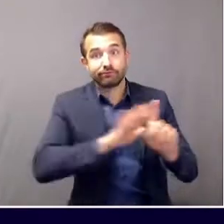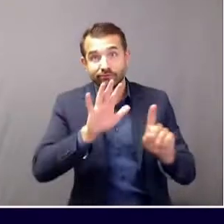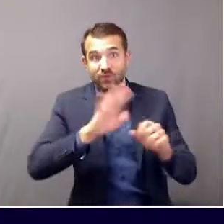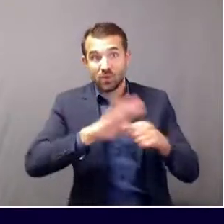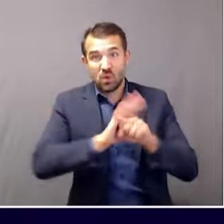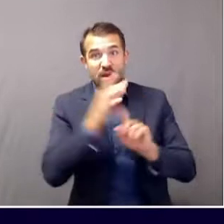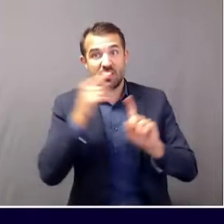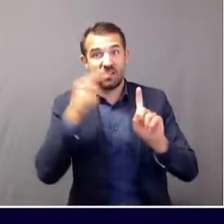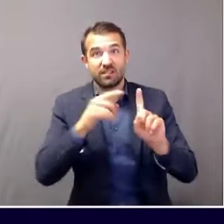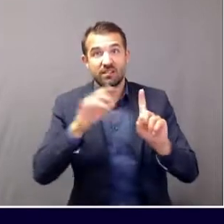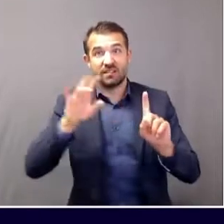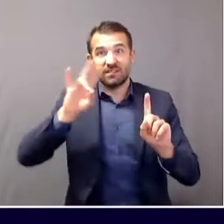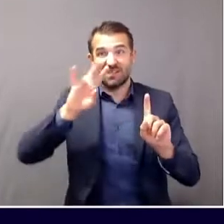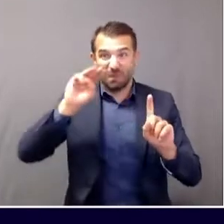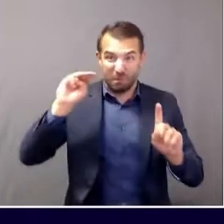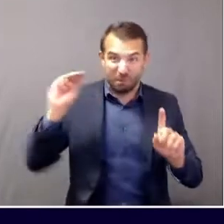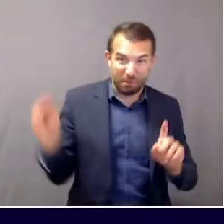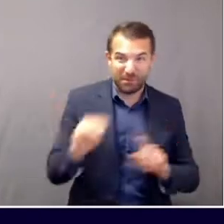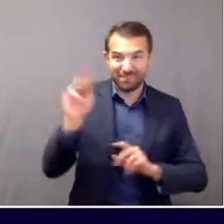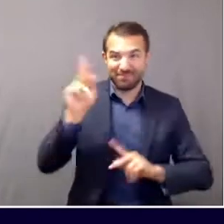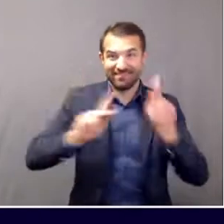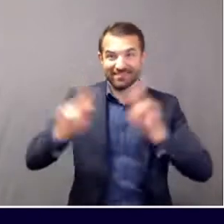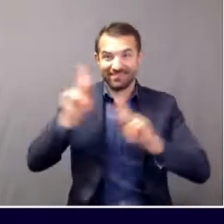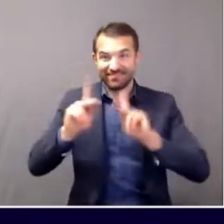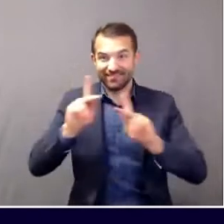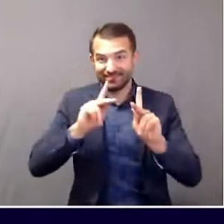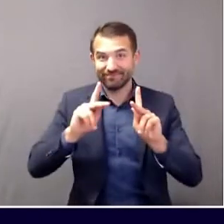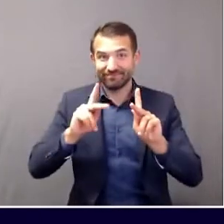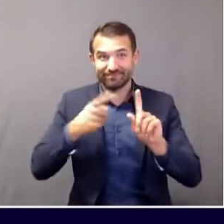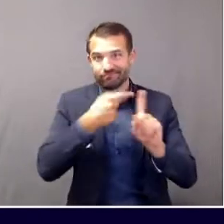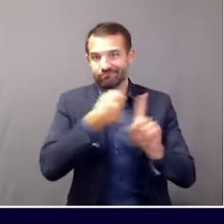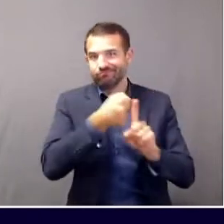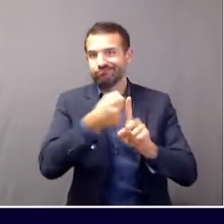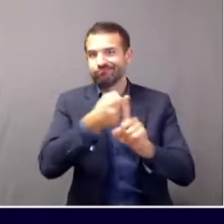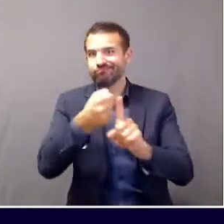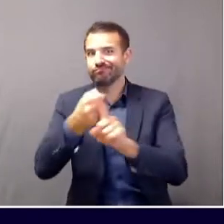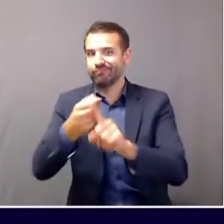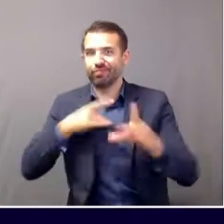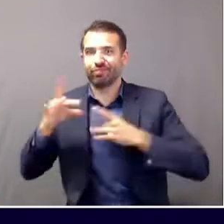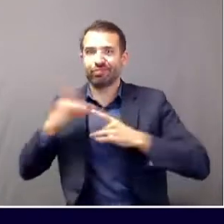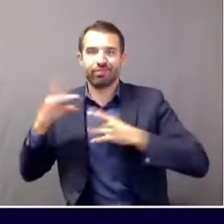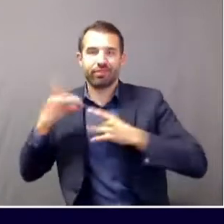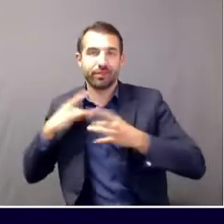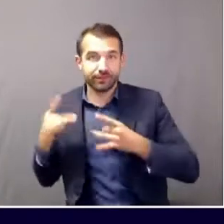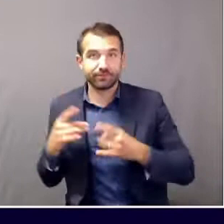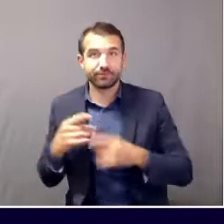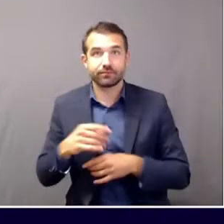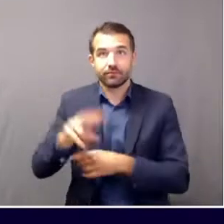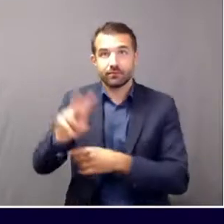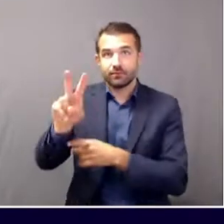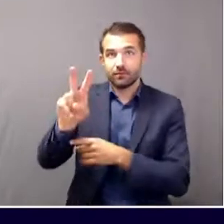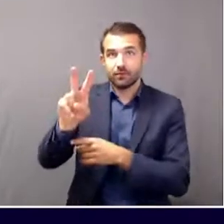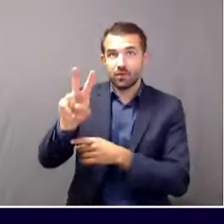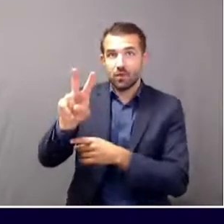two hundred and seventeen thousand people according to